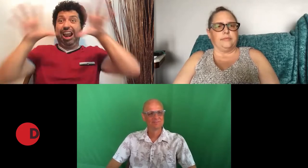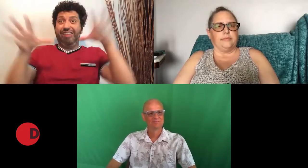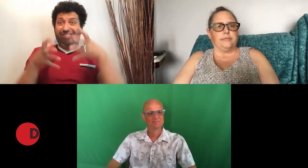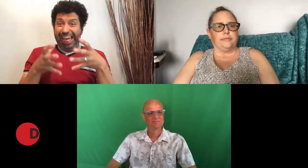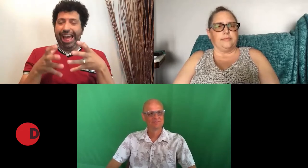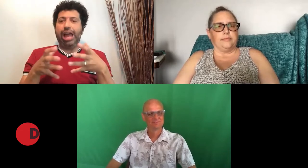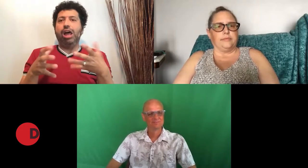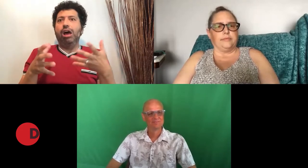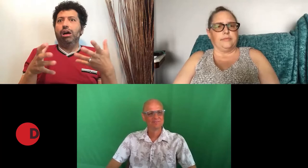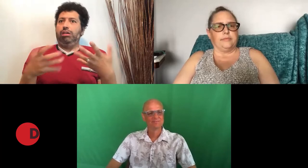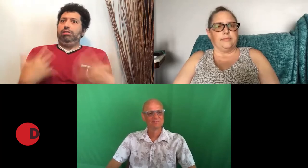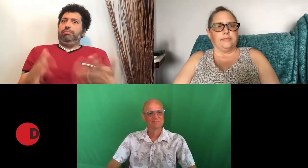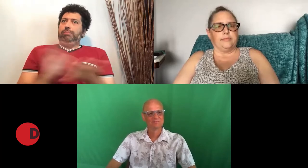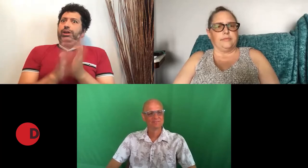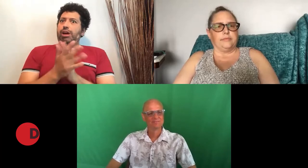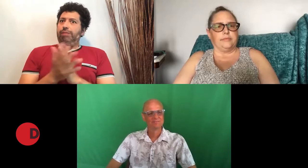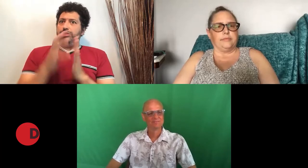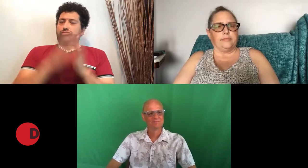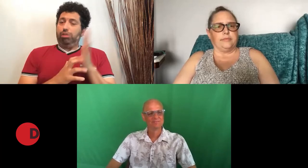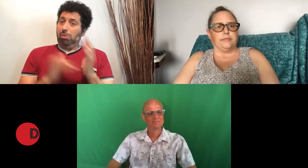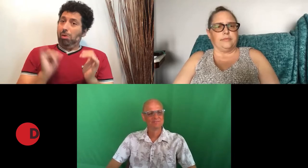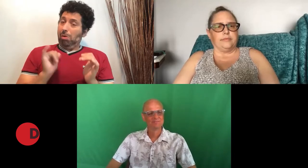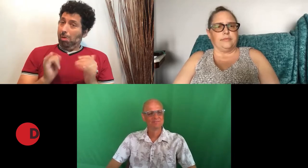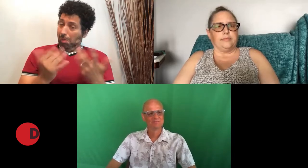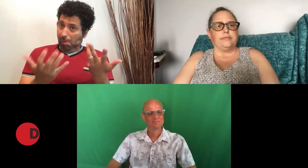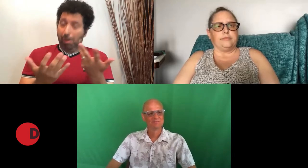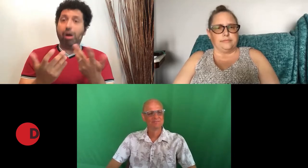Altogether, it became a script.